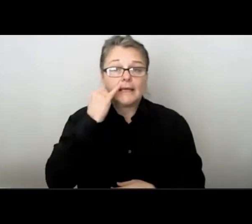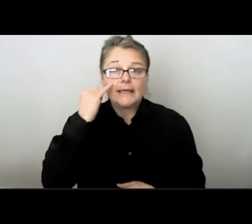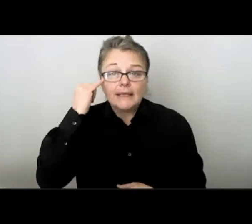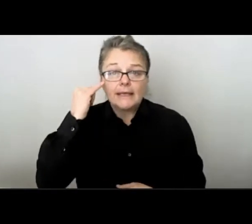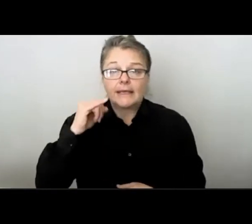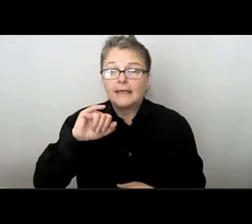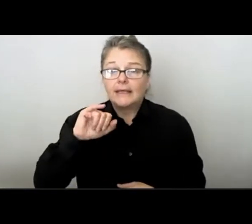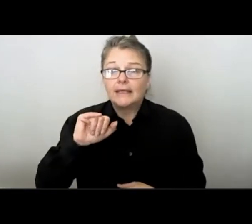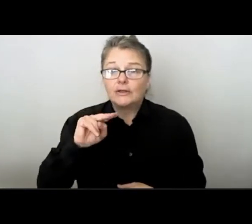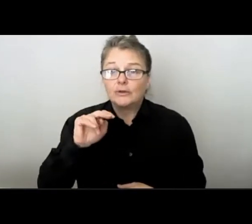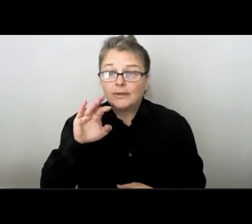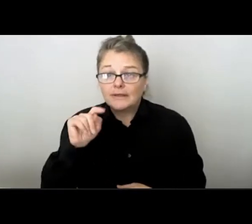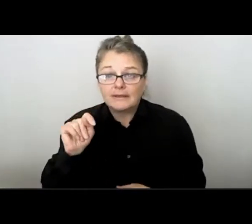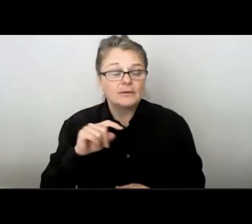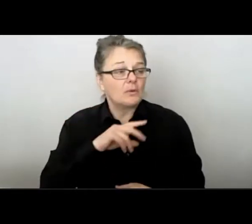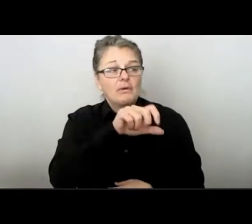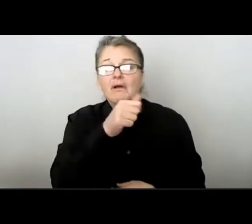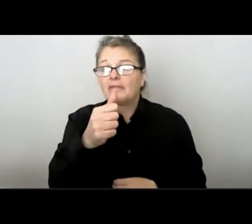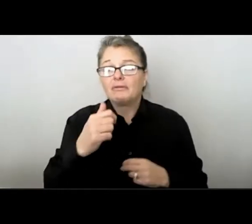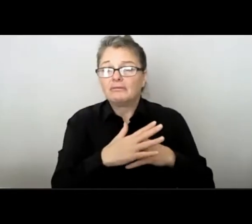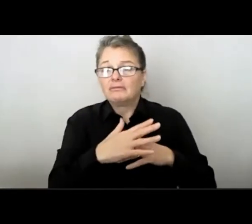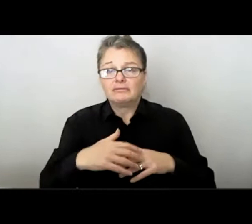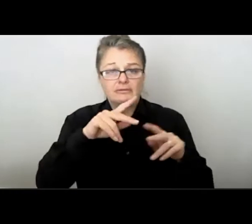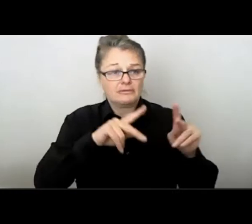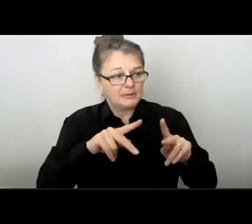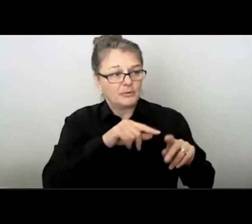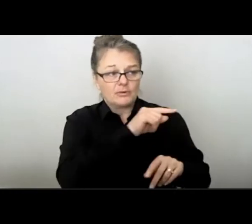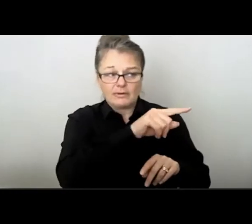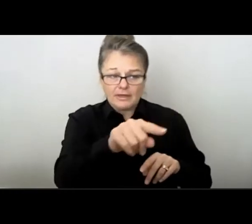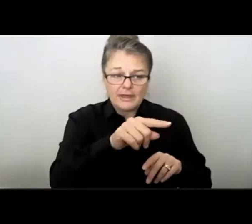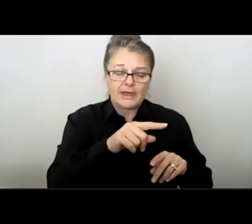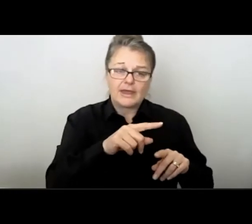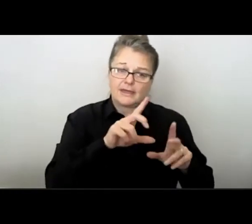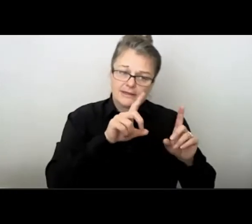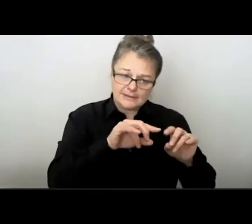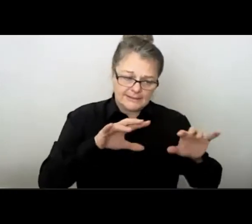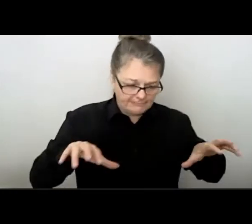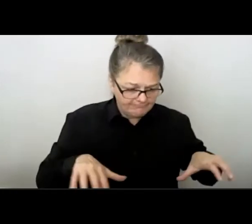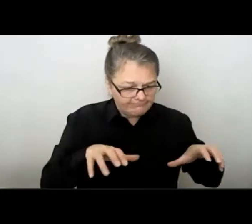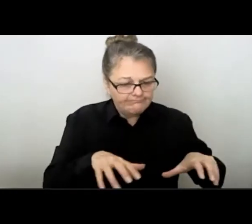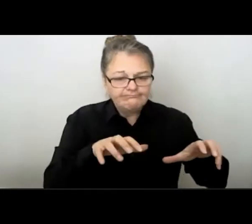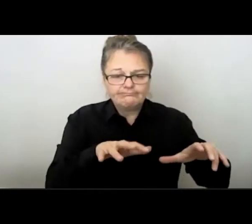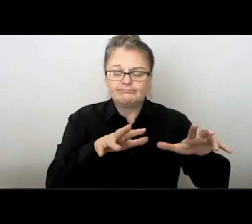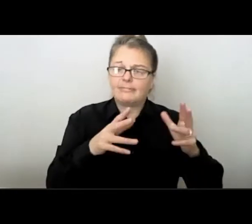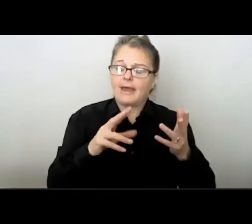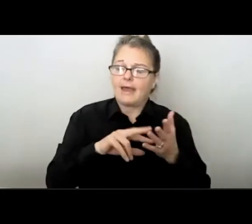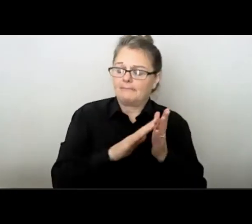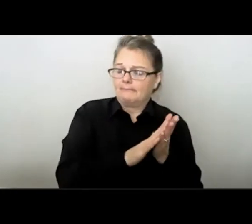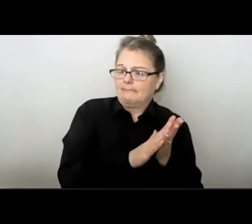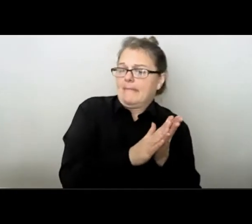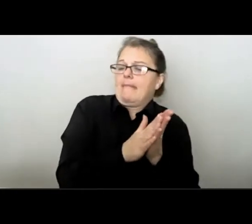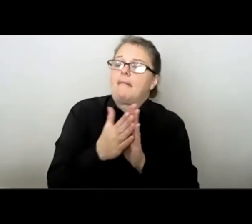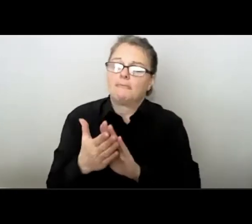HAVE MADE BOTH IN SHAPING AND STRENGTHENING THIS PROVINCE AND THE COUNTRY AS A WHOLE.